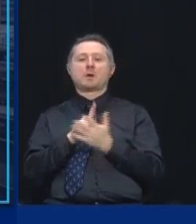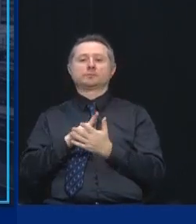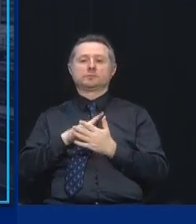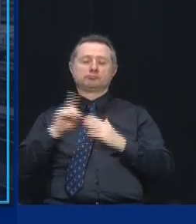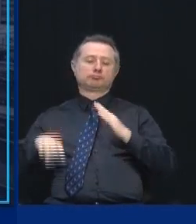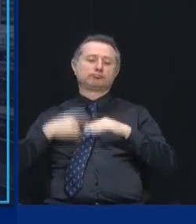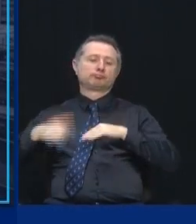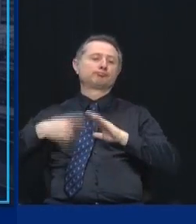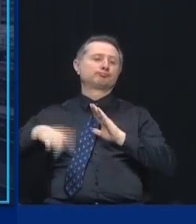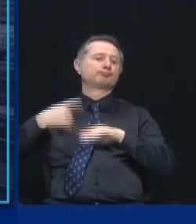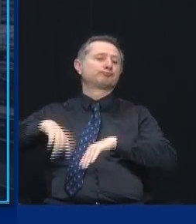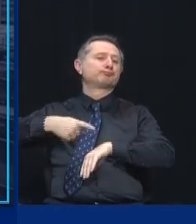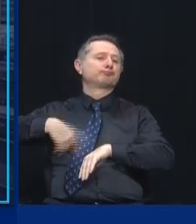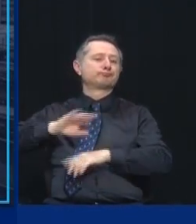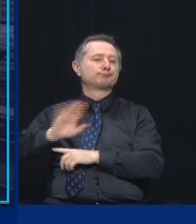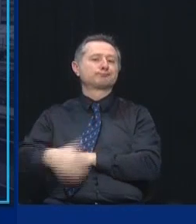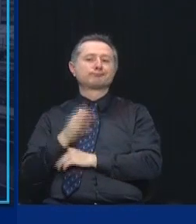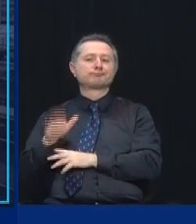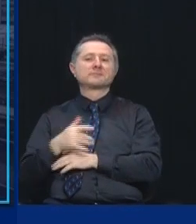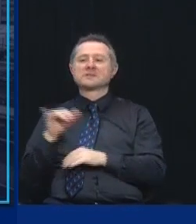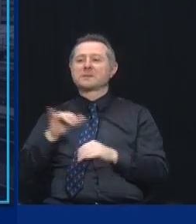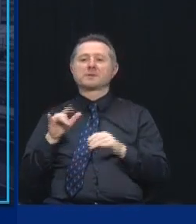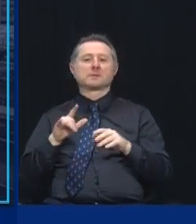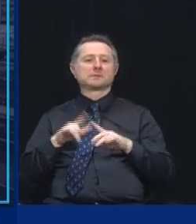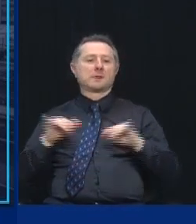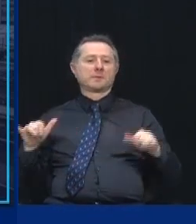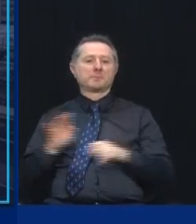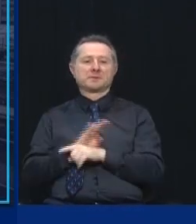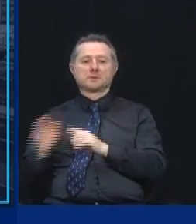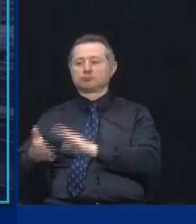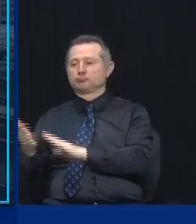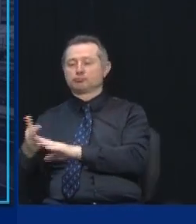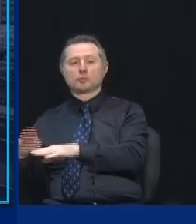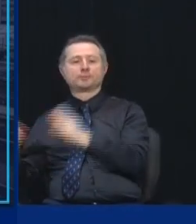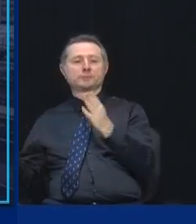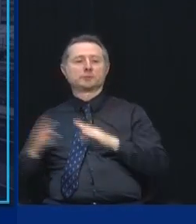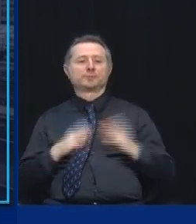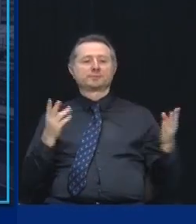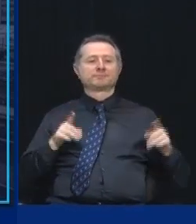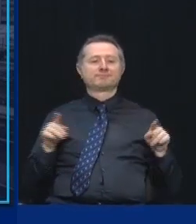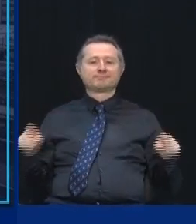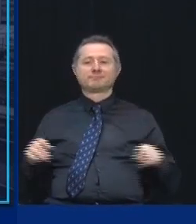SO, WE'RE GOING TO COORDINATE THE MTA'S RESUMPTION OF 24-HOUR